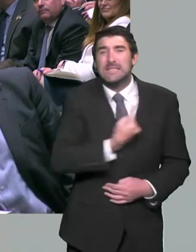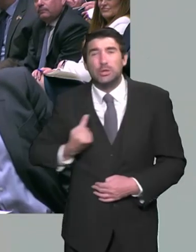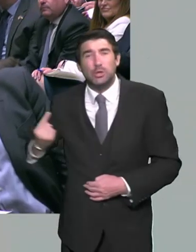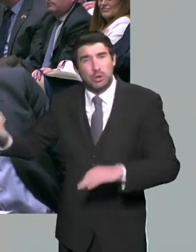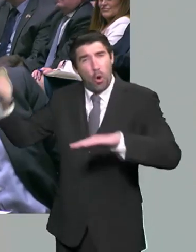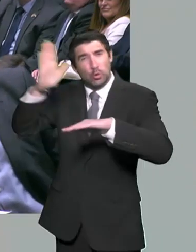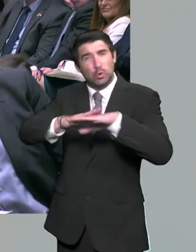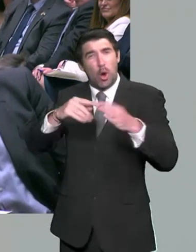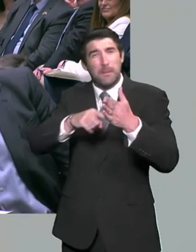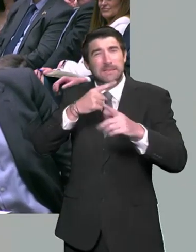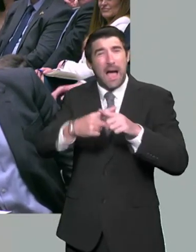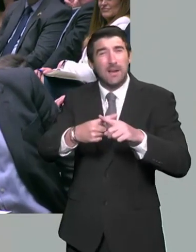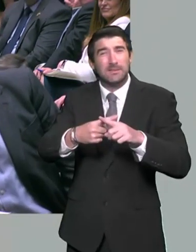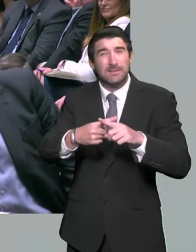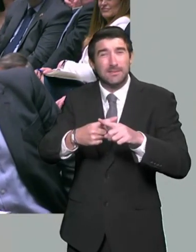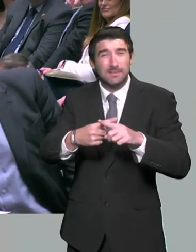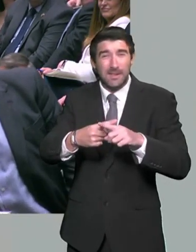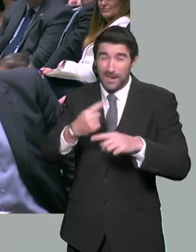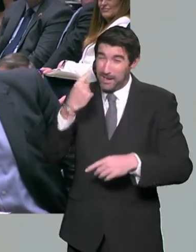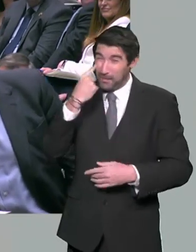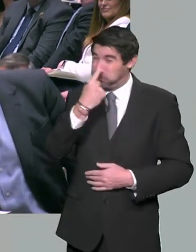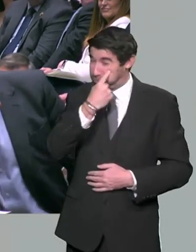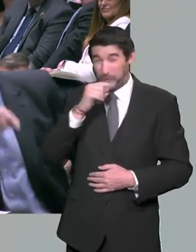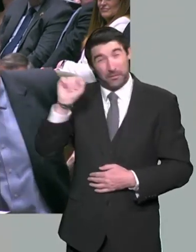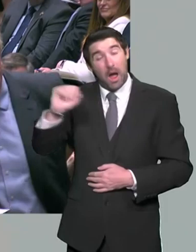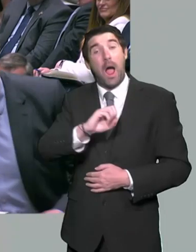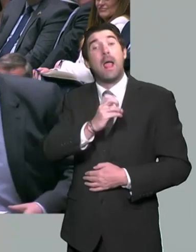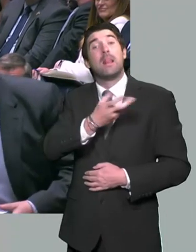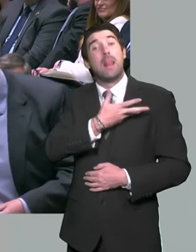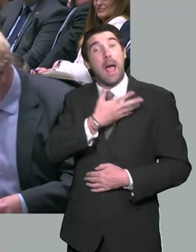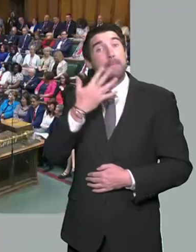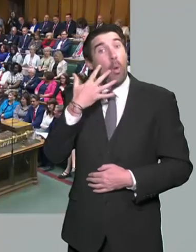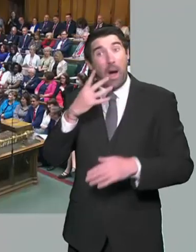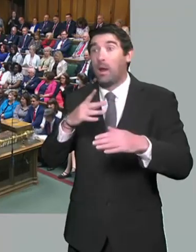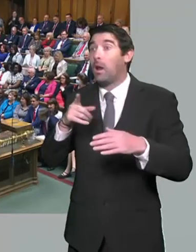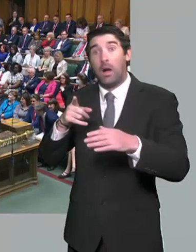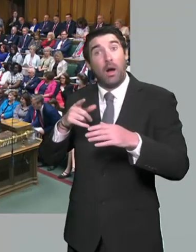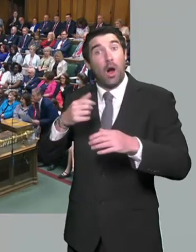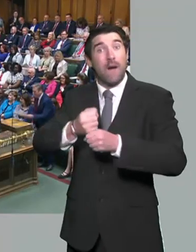No wonder no Labour Government have ever left office with unemployment lower than when they came in.